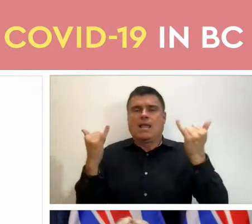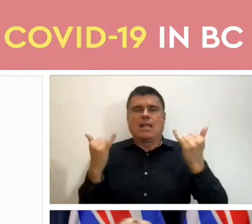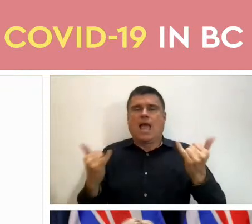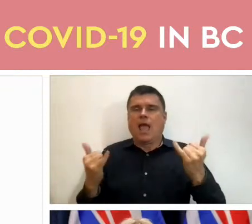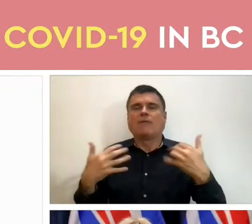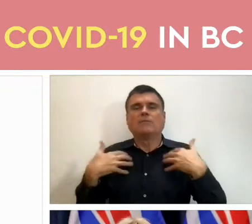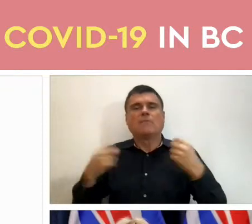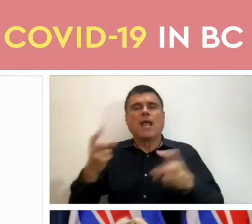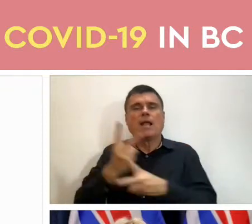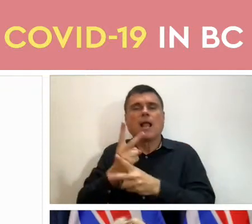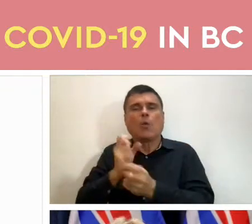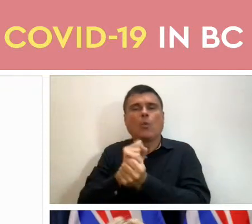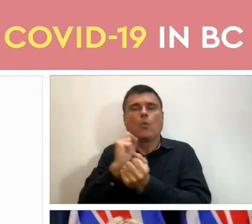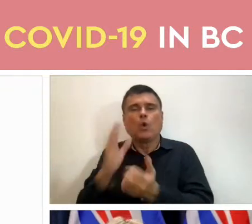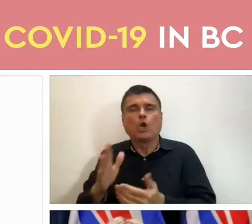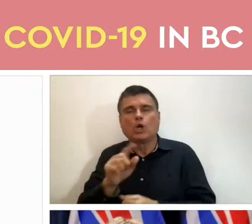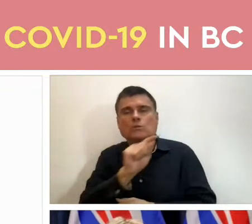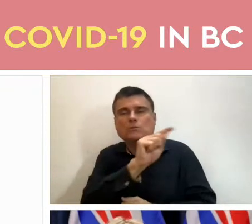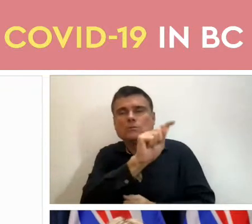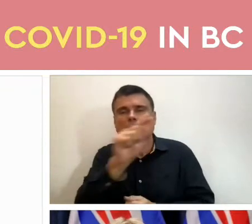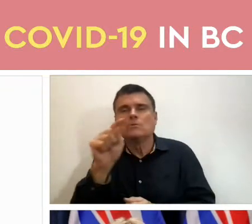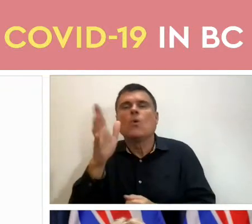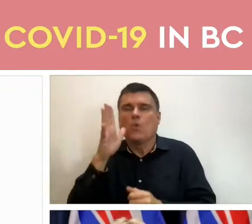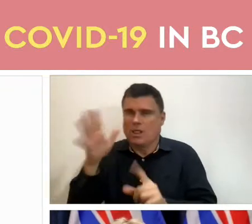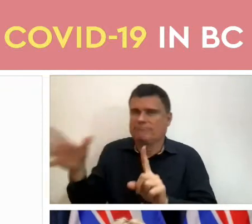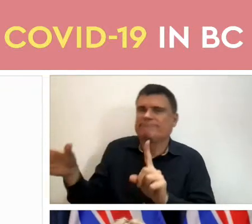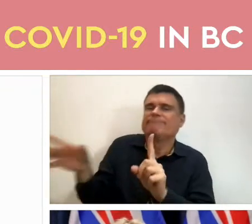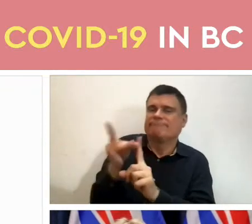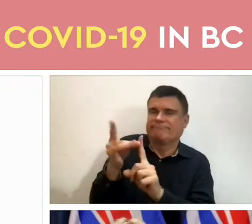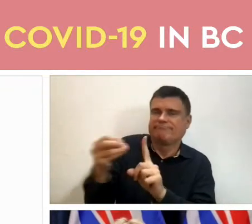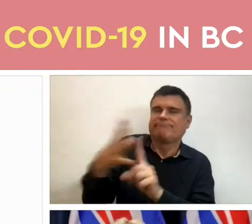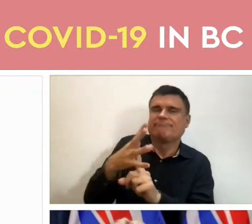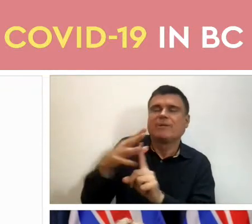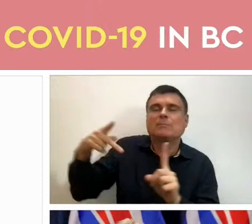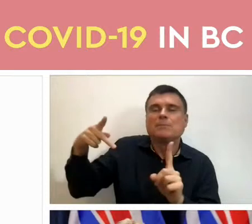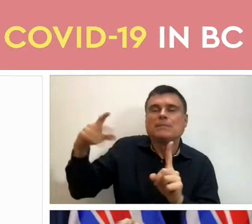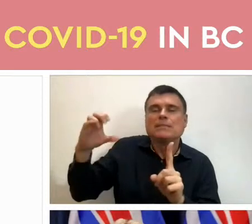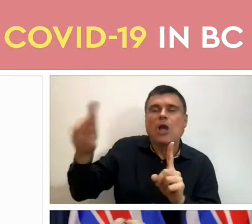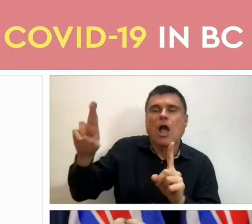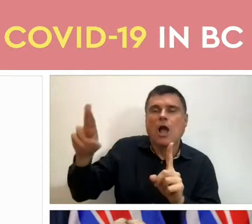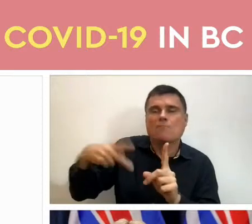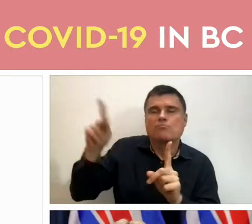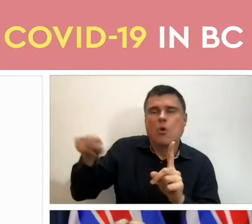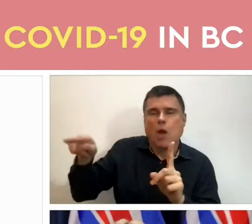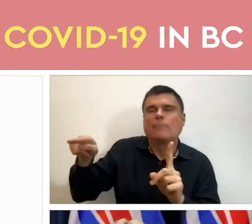supplementing the PCR program with rapid test to support